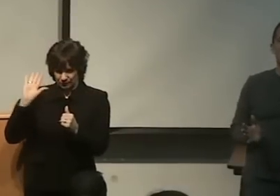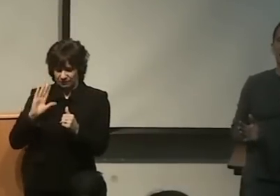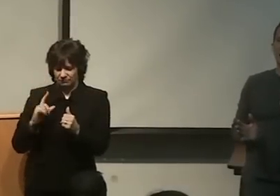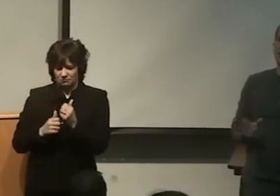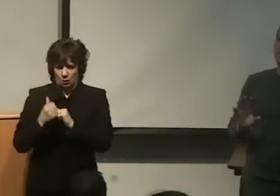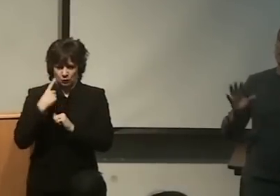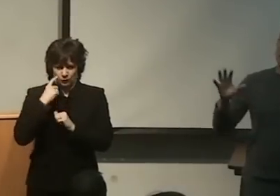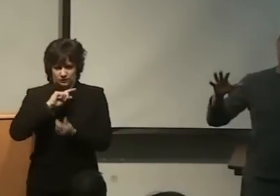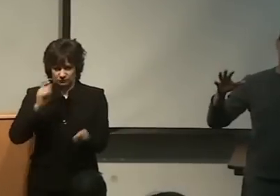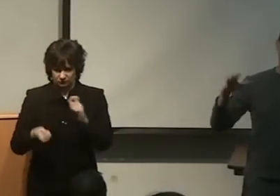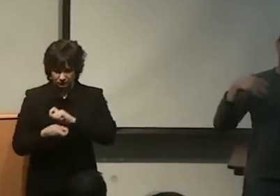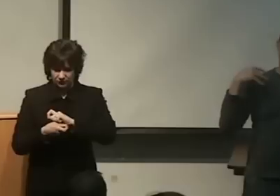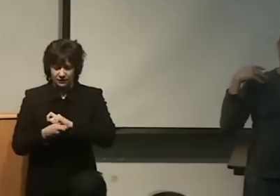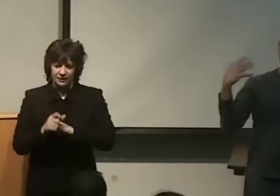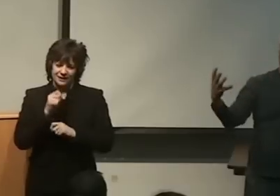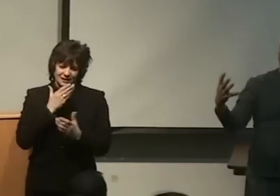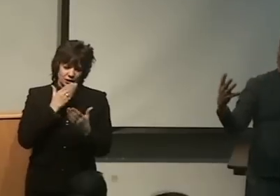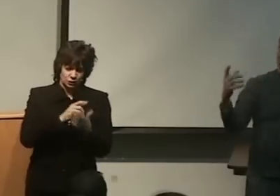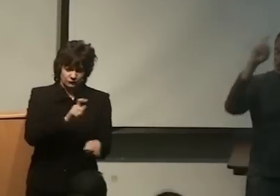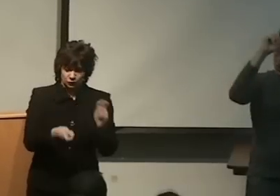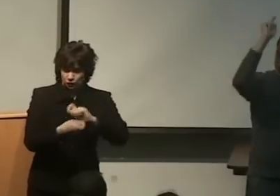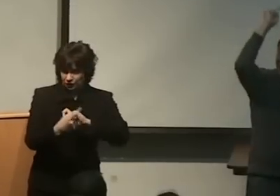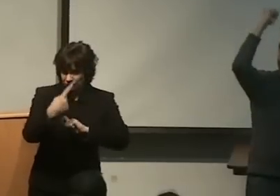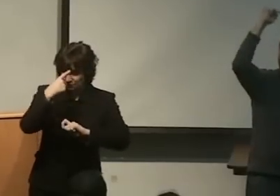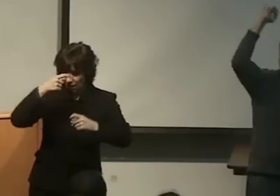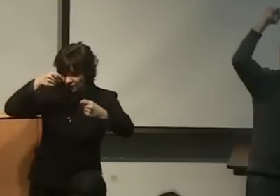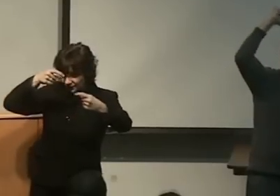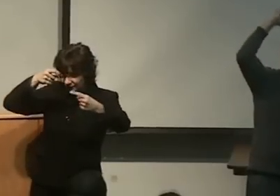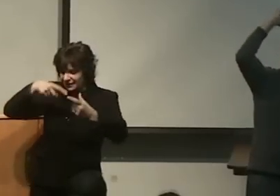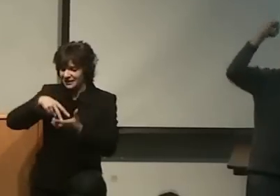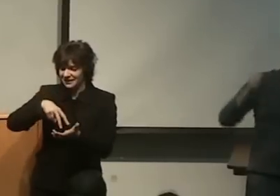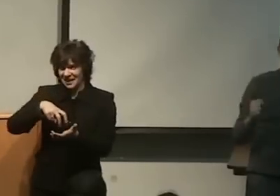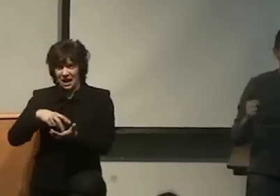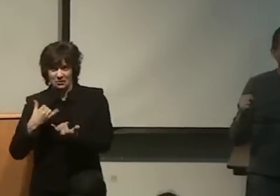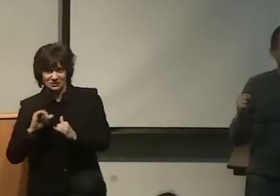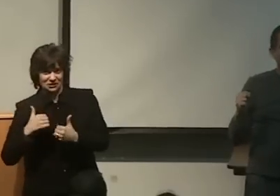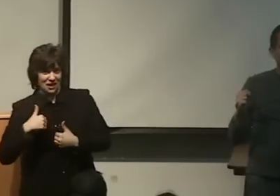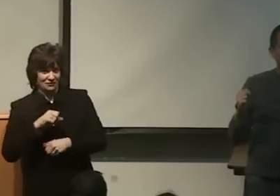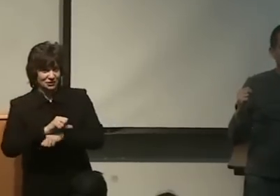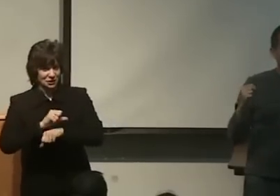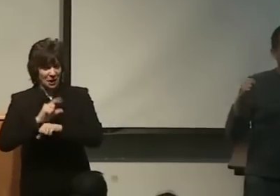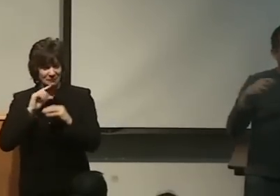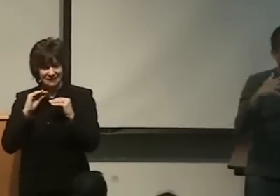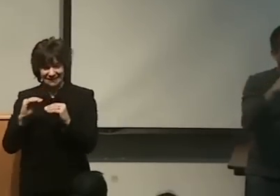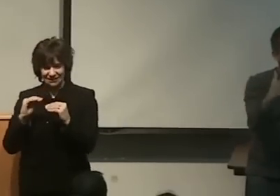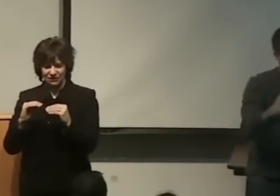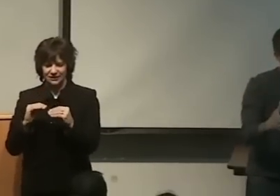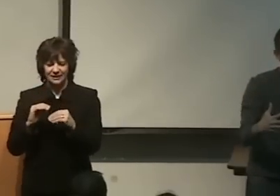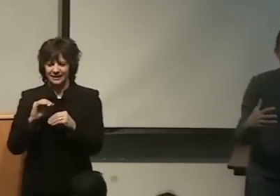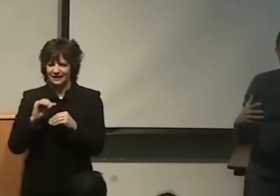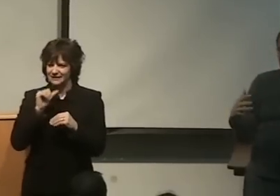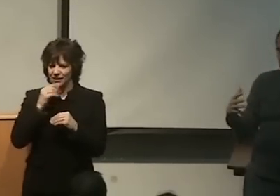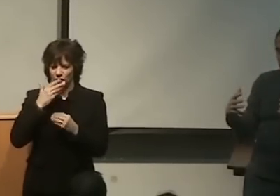It may not be good for changing minds, yea, we still have a job. It's not good for the interactive piece necessarily.